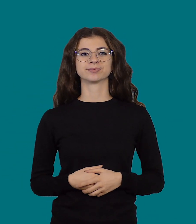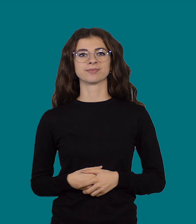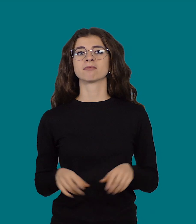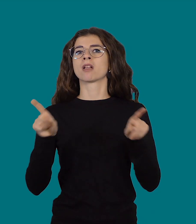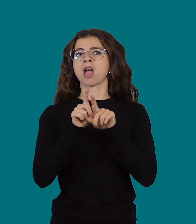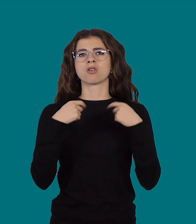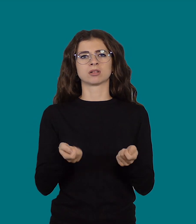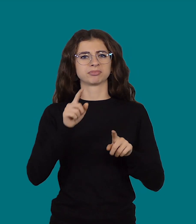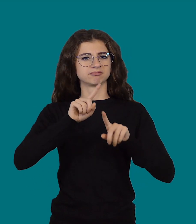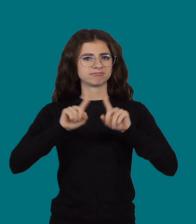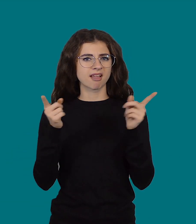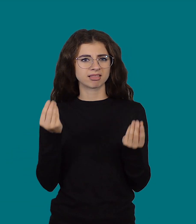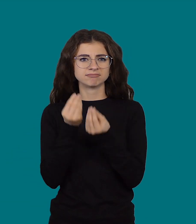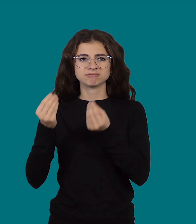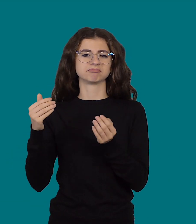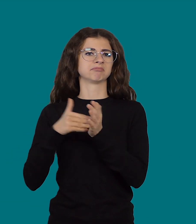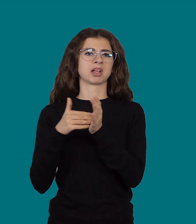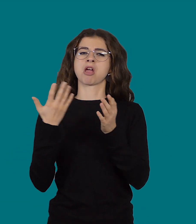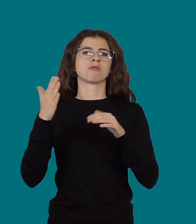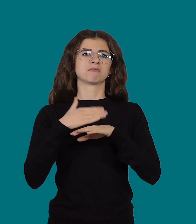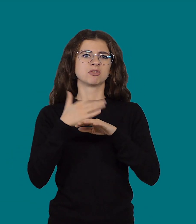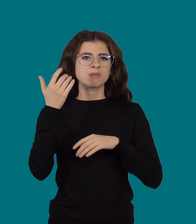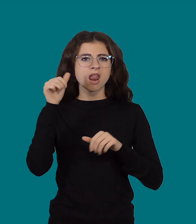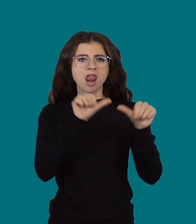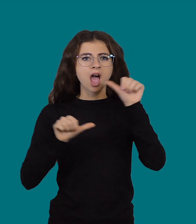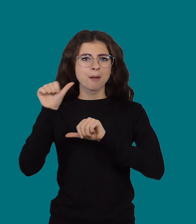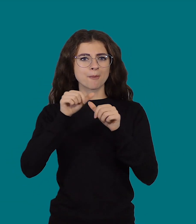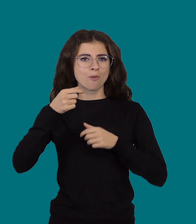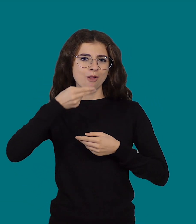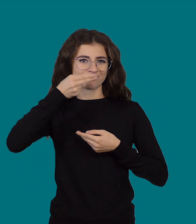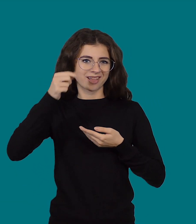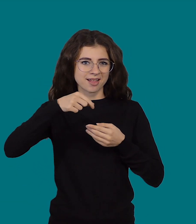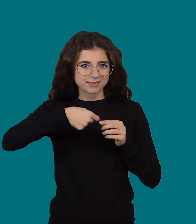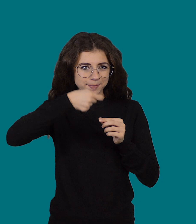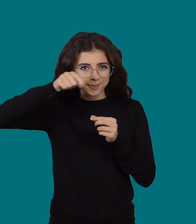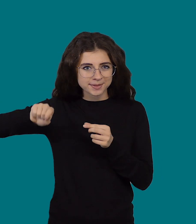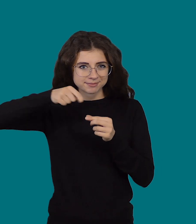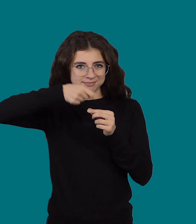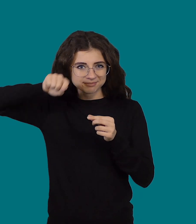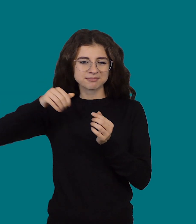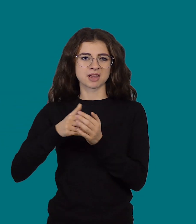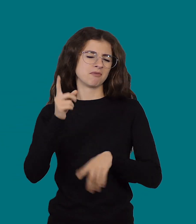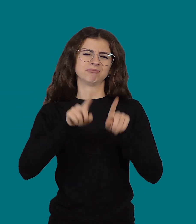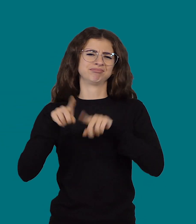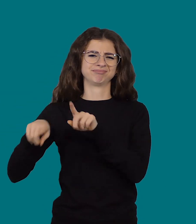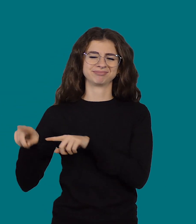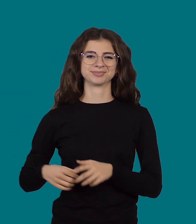Also, other things such as laboratory spoon, etc.